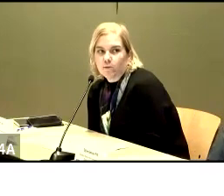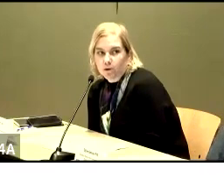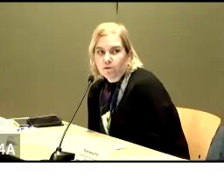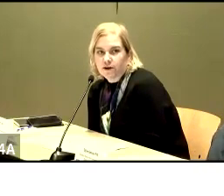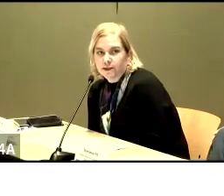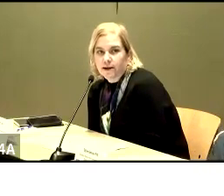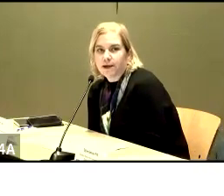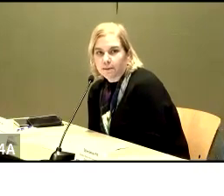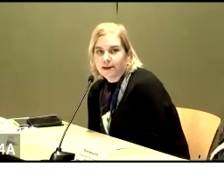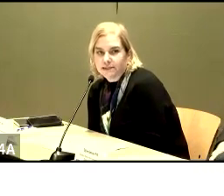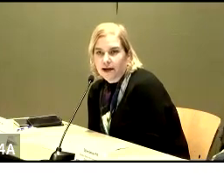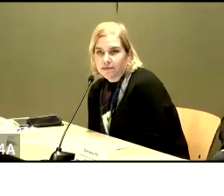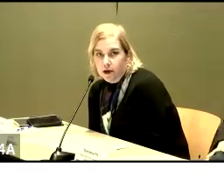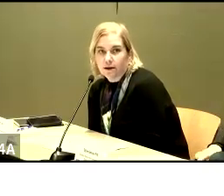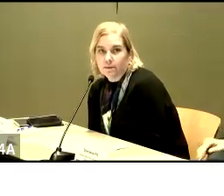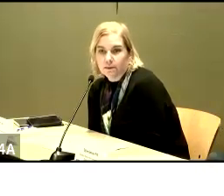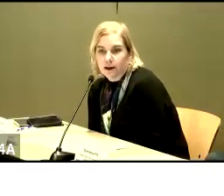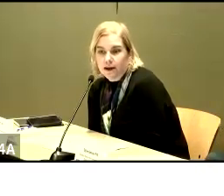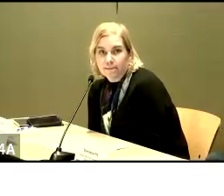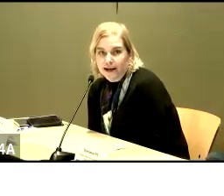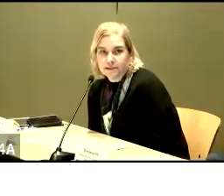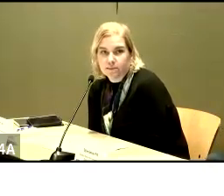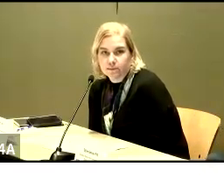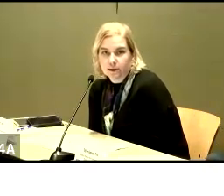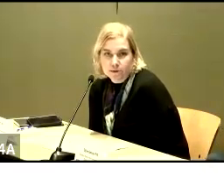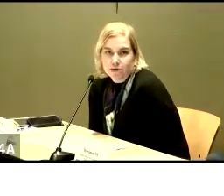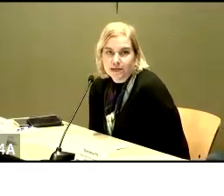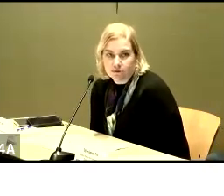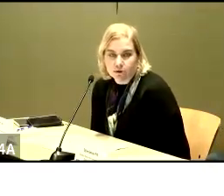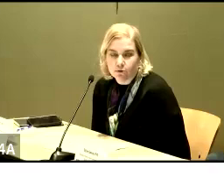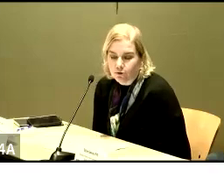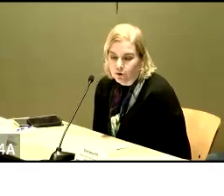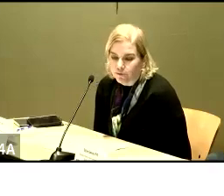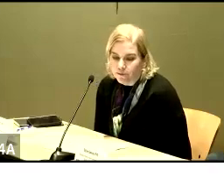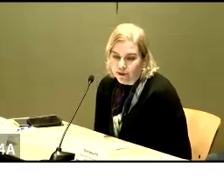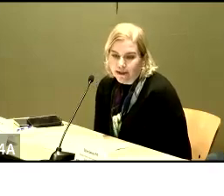where we're funding them that are based on the impacted community or group of community